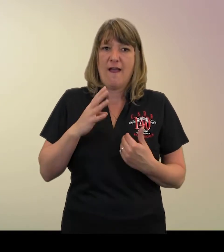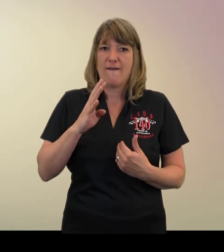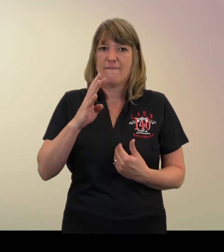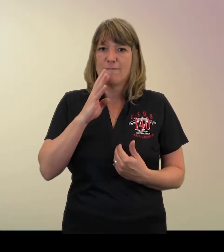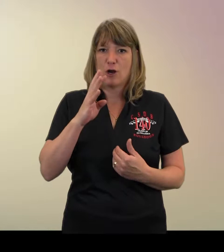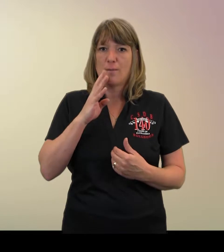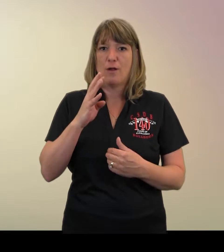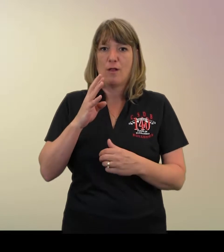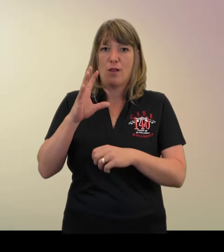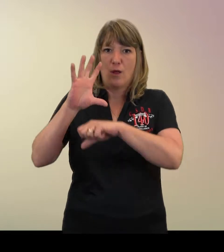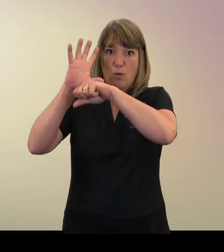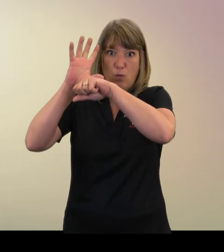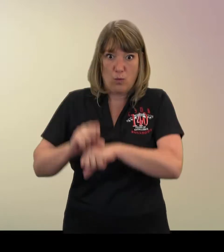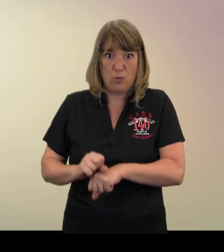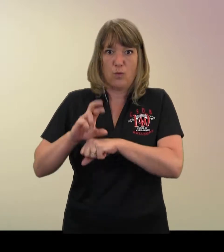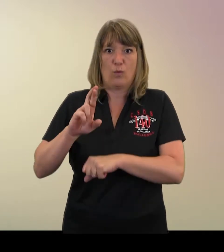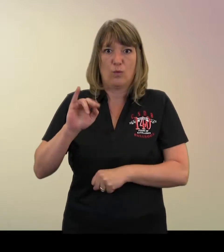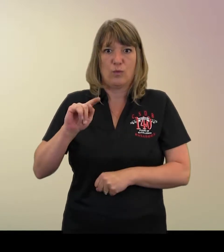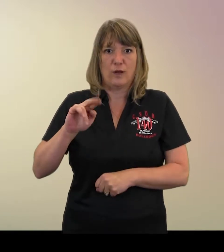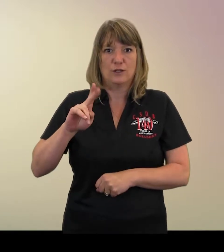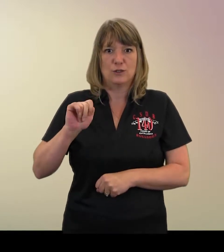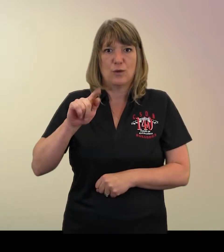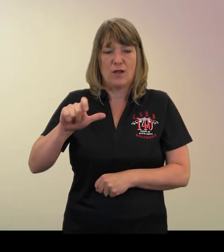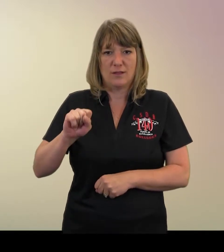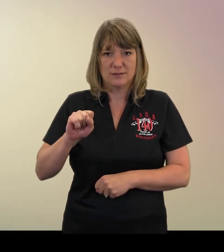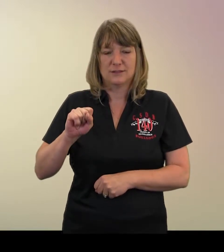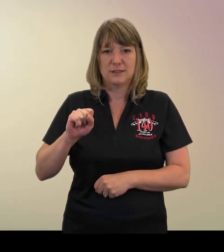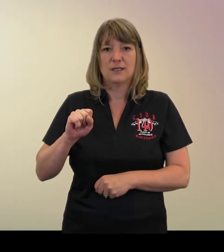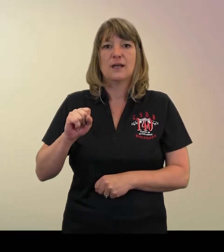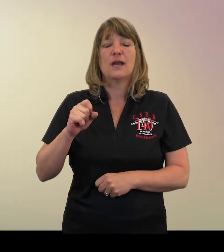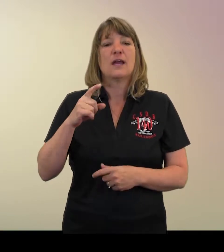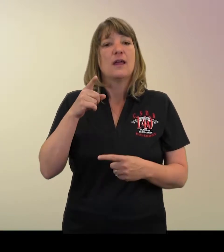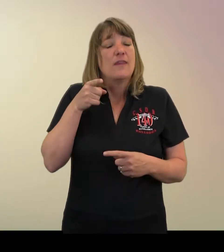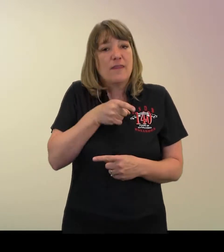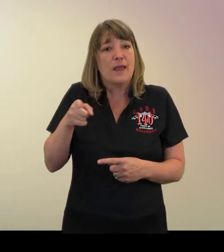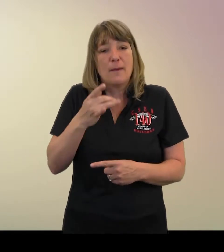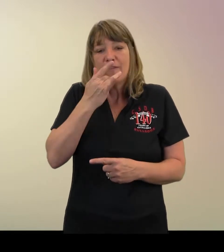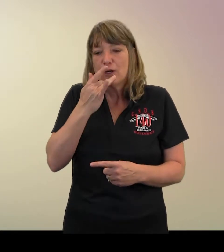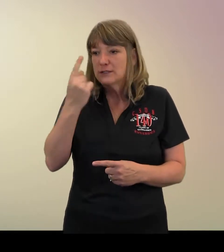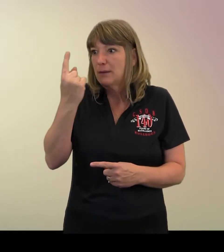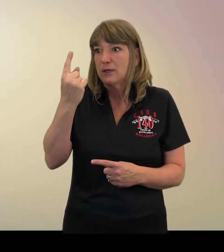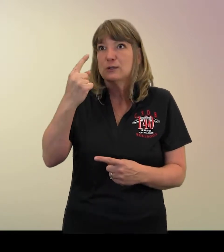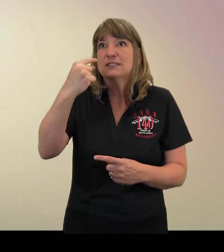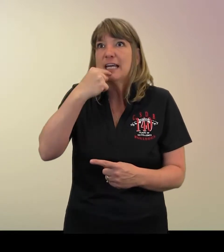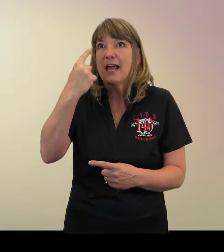verbal rituals or in the case of sign, signed rituals, where they want somebody to say something